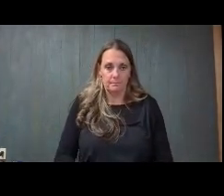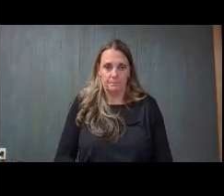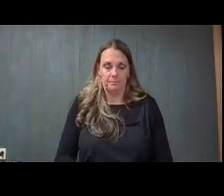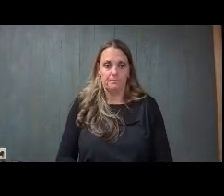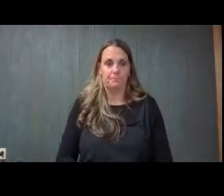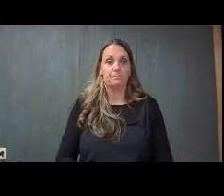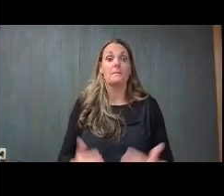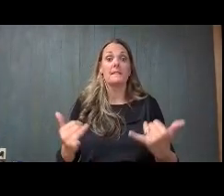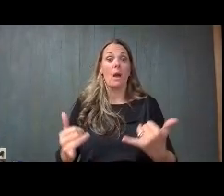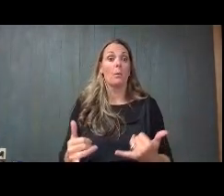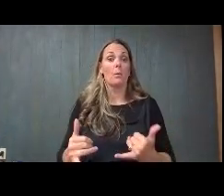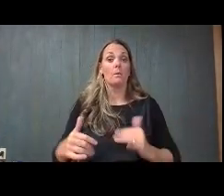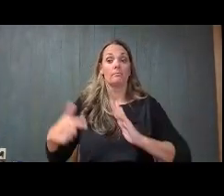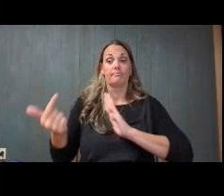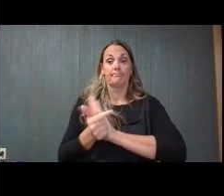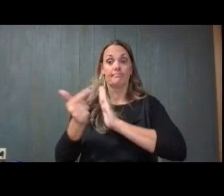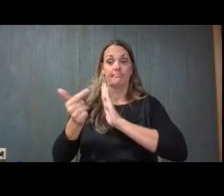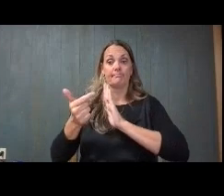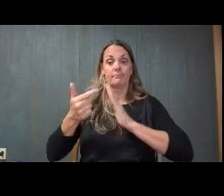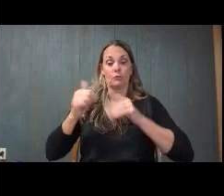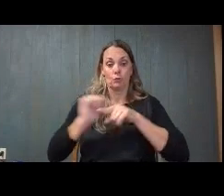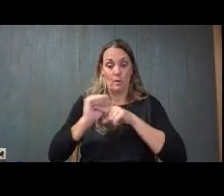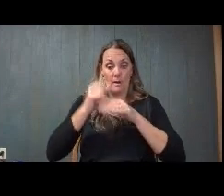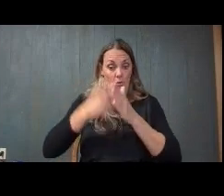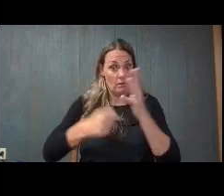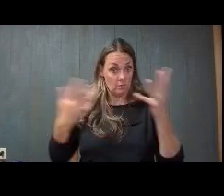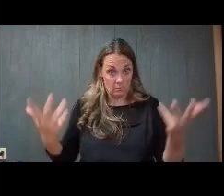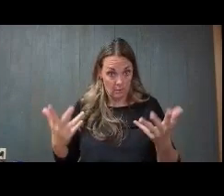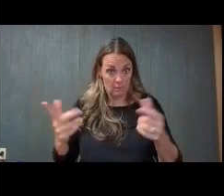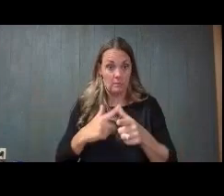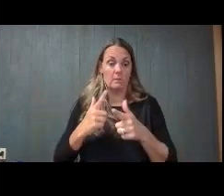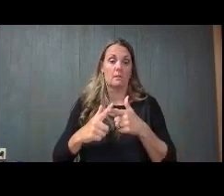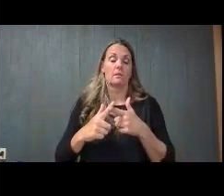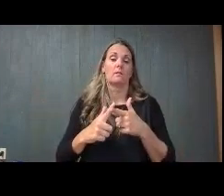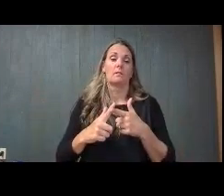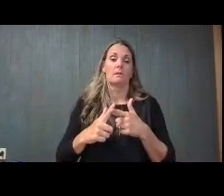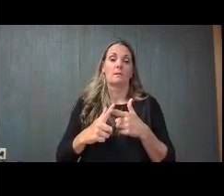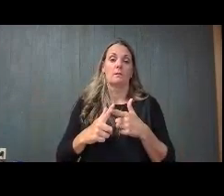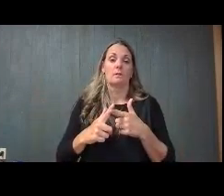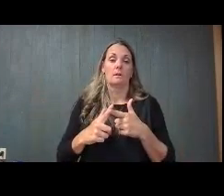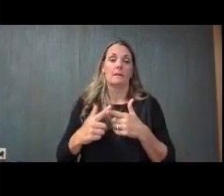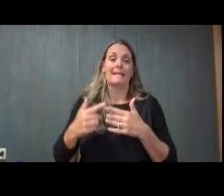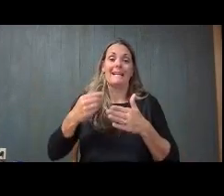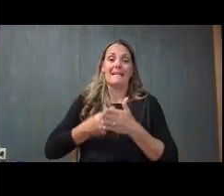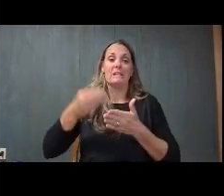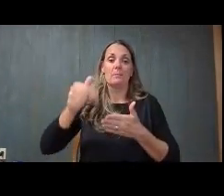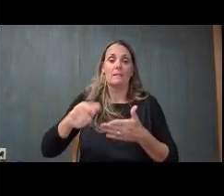On allowable training costs or any expenses incurred for training to staff who are not funded